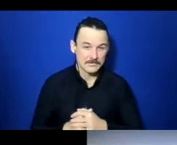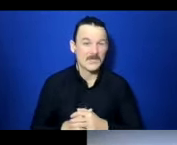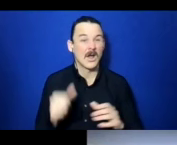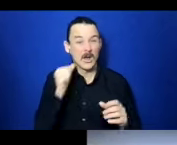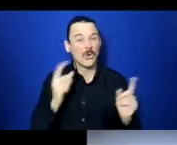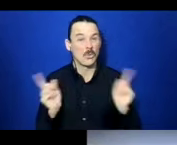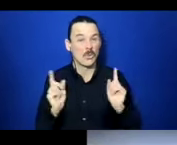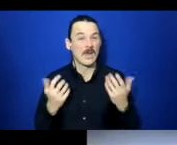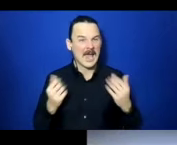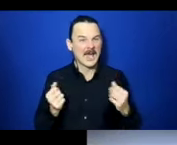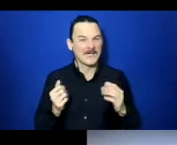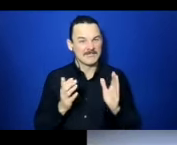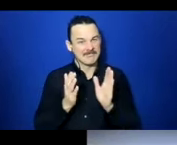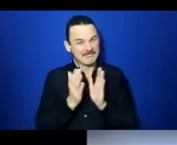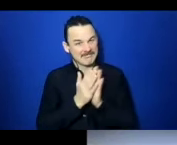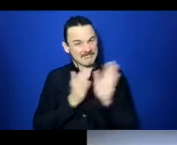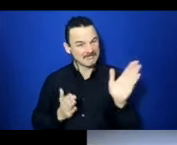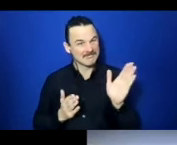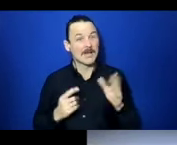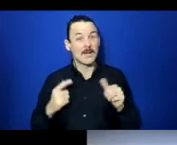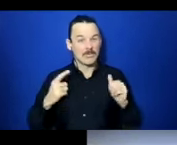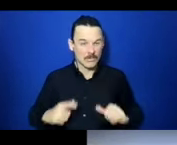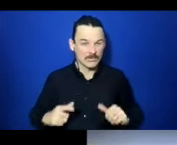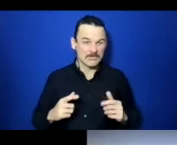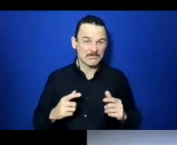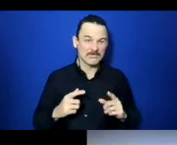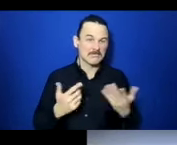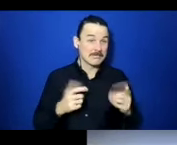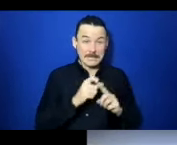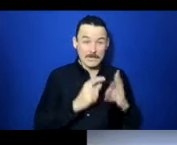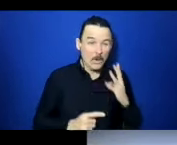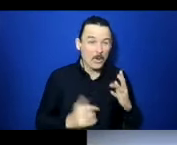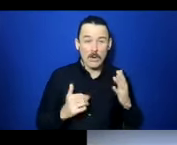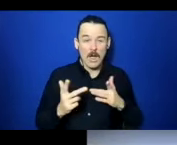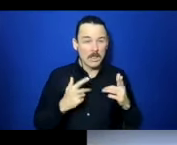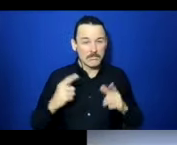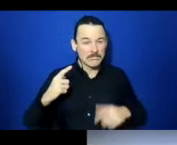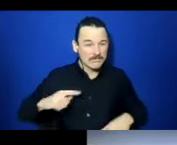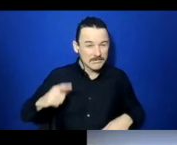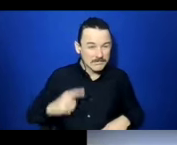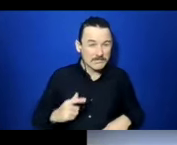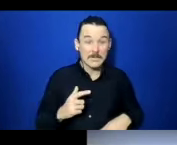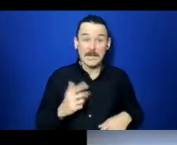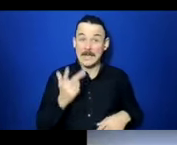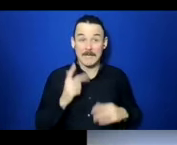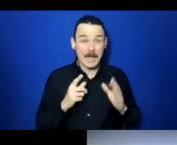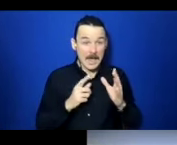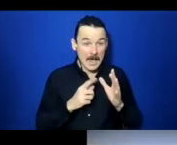and with this AI and data you know there could still there could be even more